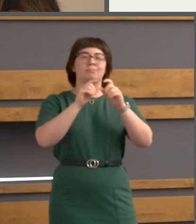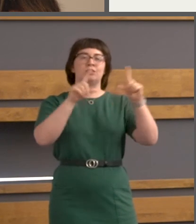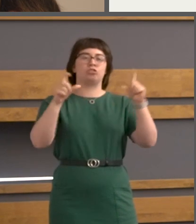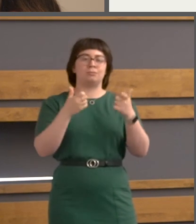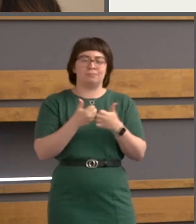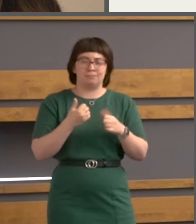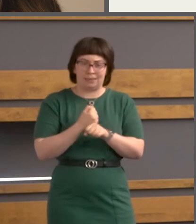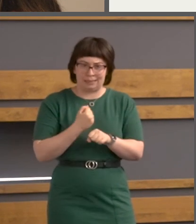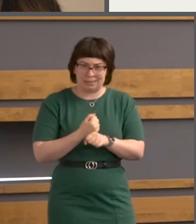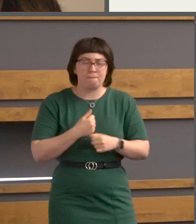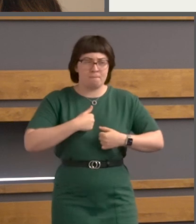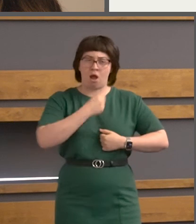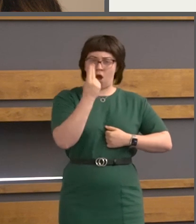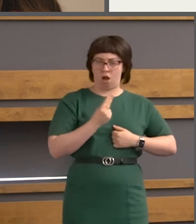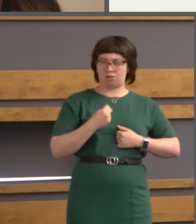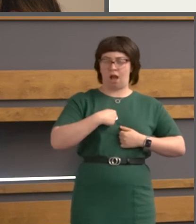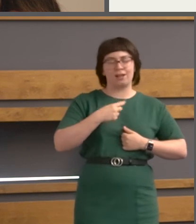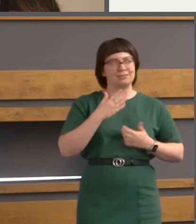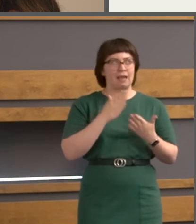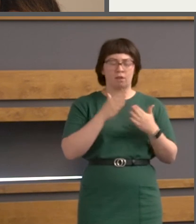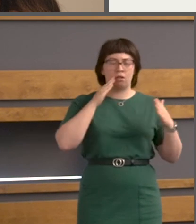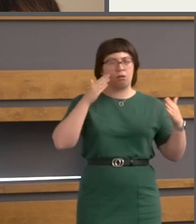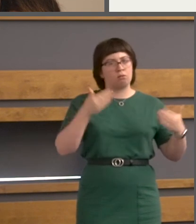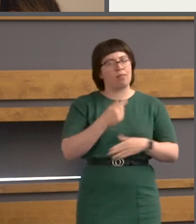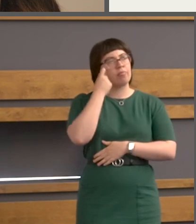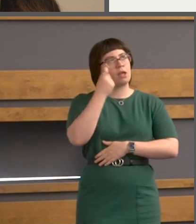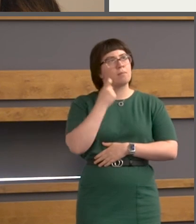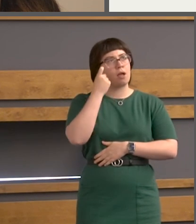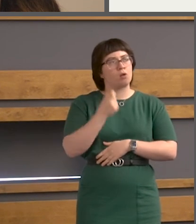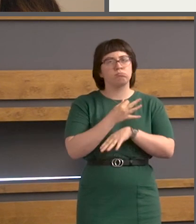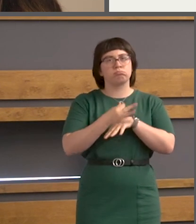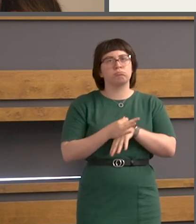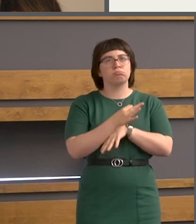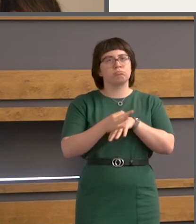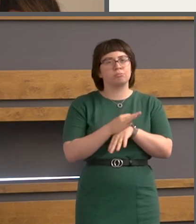And in my artwork, that's something I really think about a lot. You know, you spend hours alone making pulp